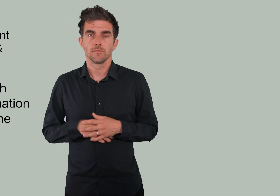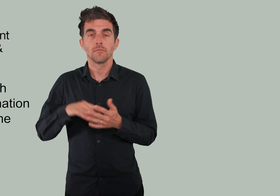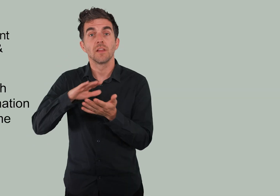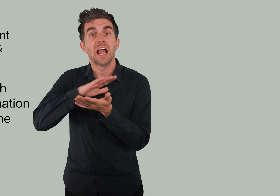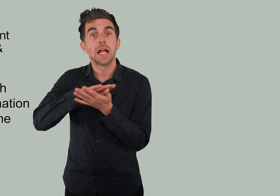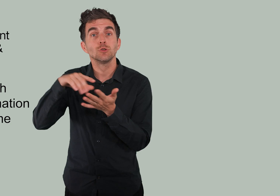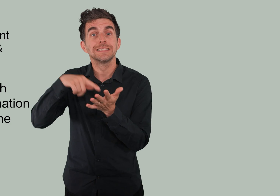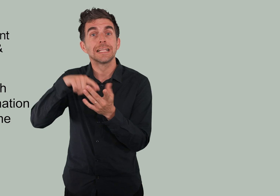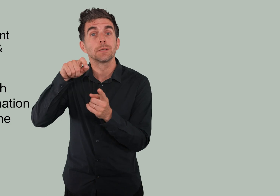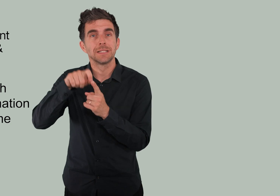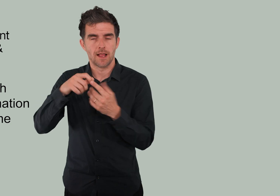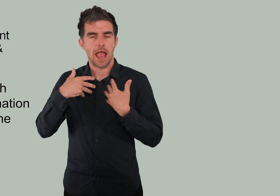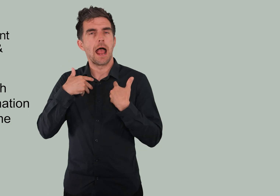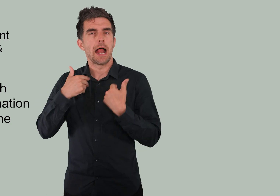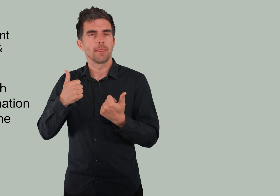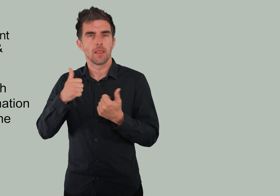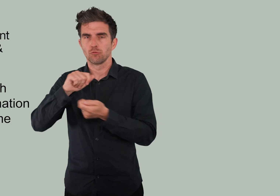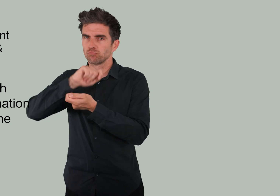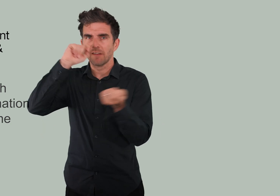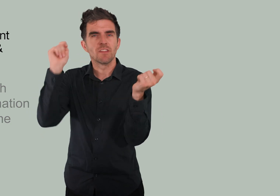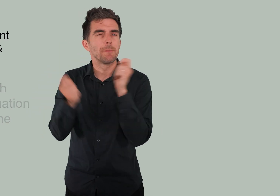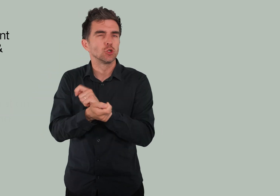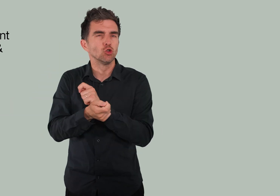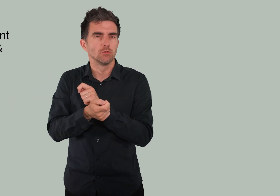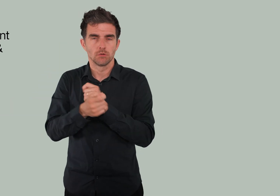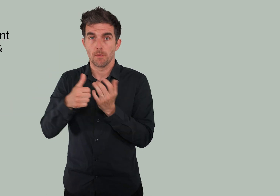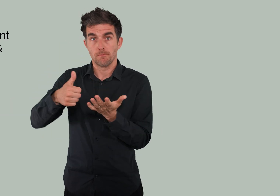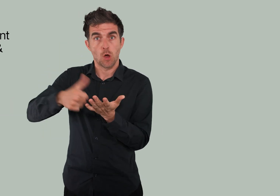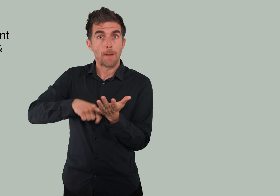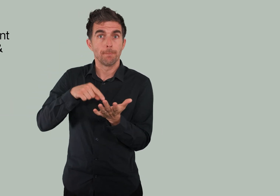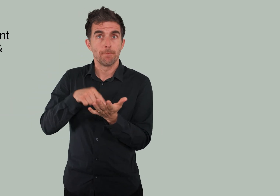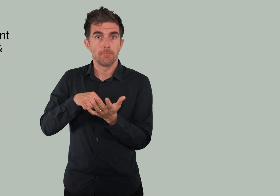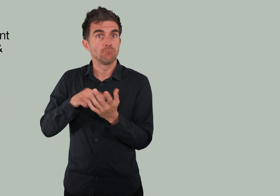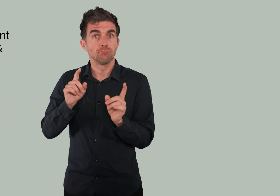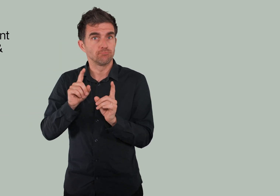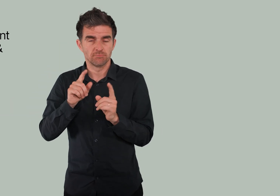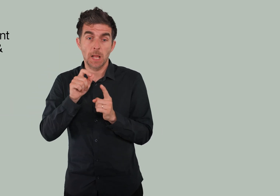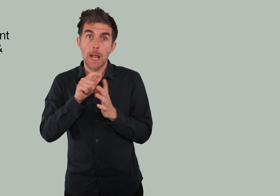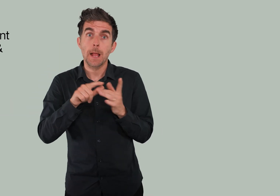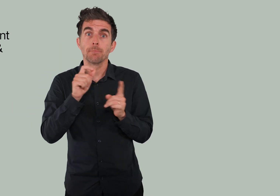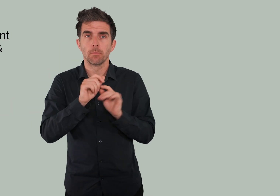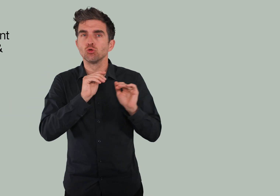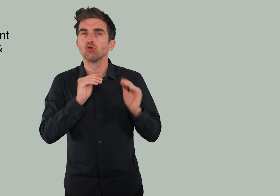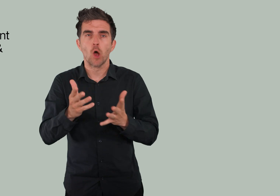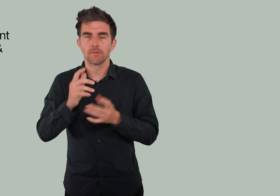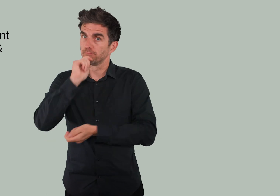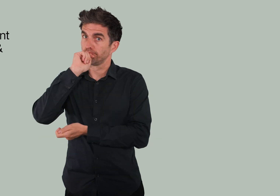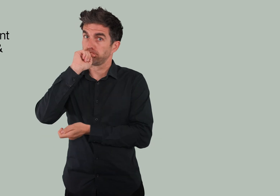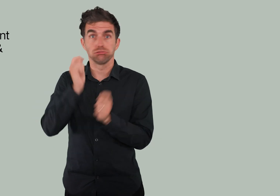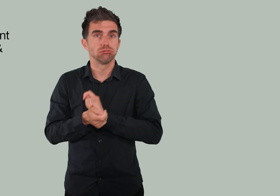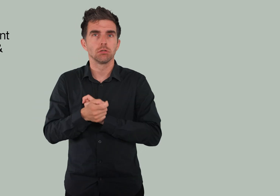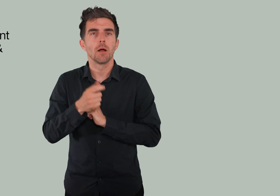6.72 The Health Transformation Programme (HTP) is transforming the PIP service,